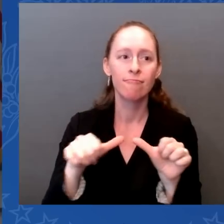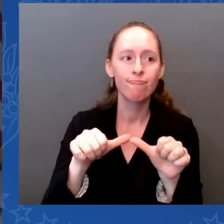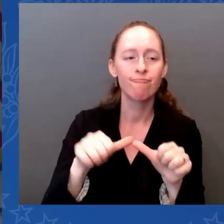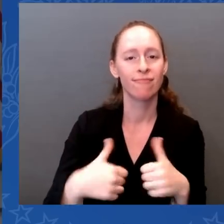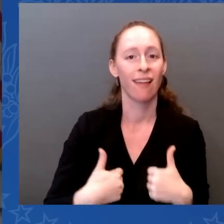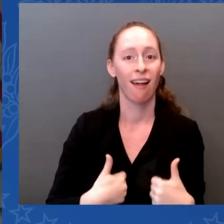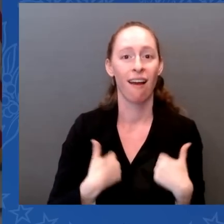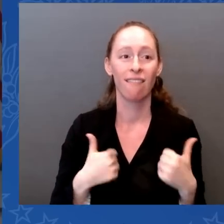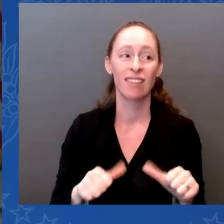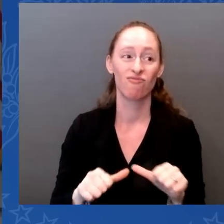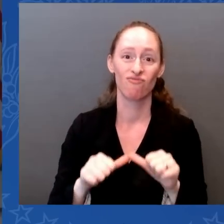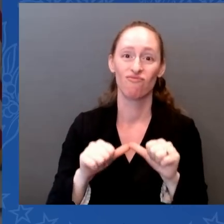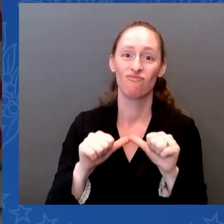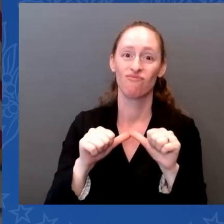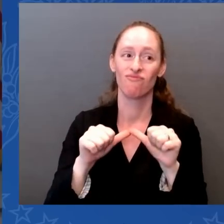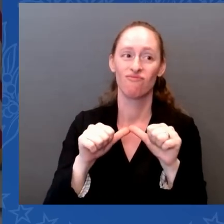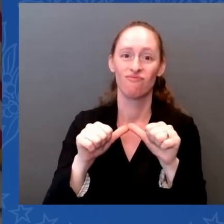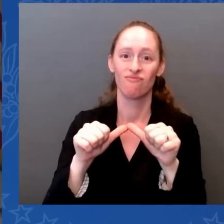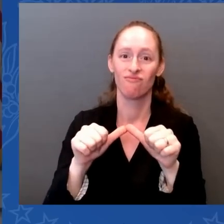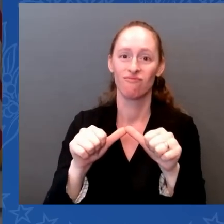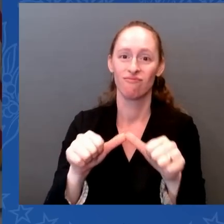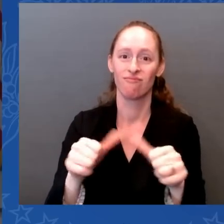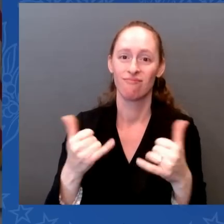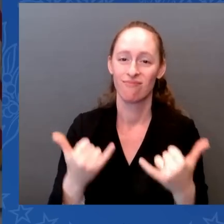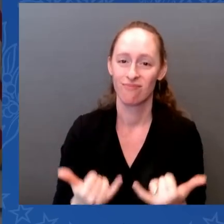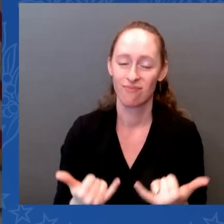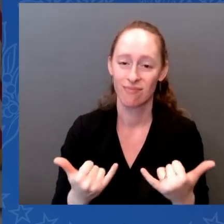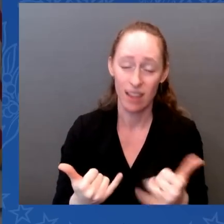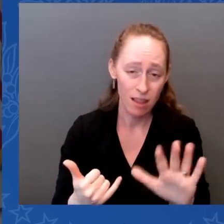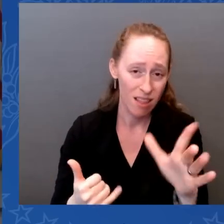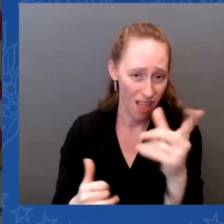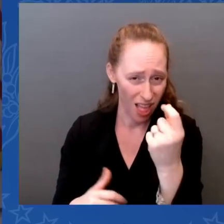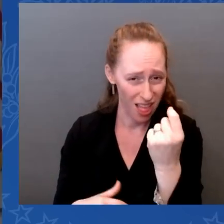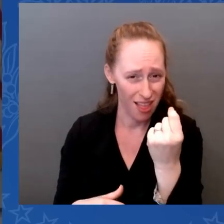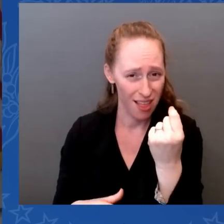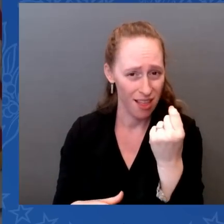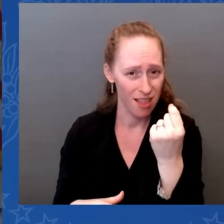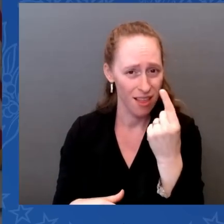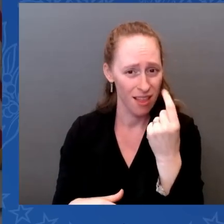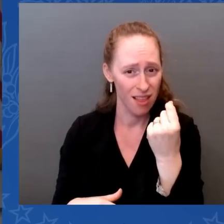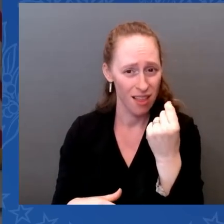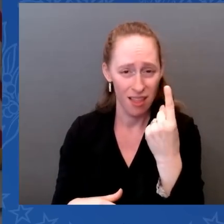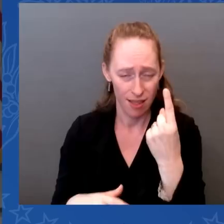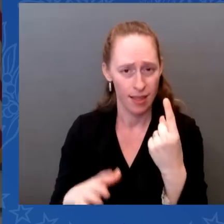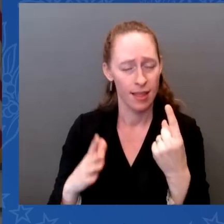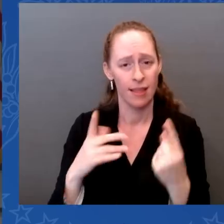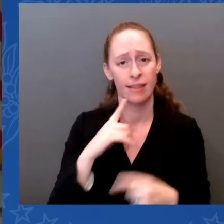The problem with the issue is that insulin cost is inhumane.